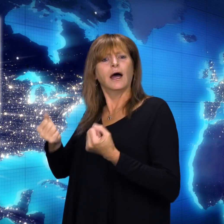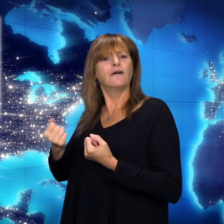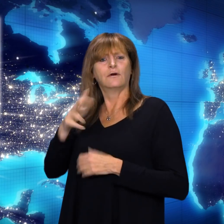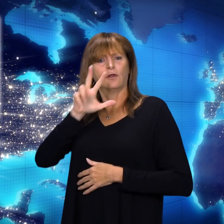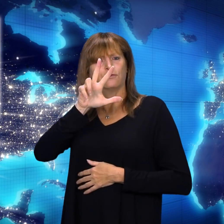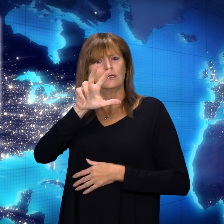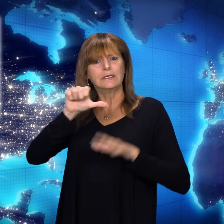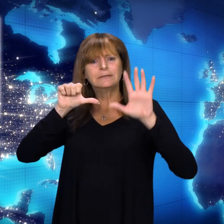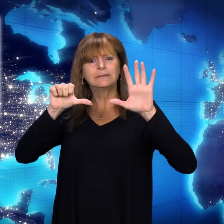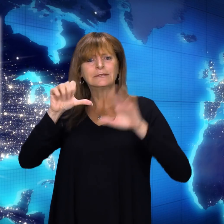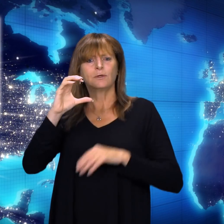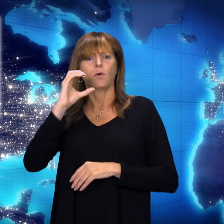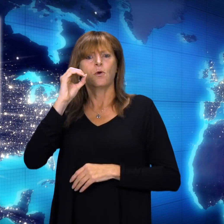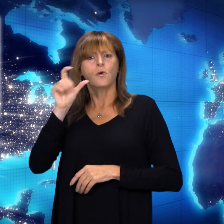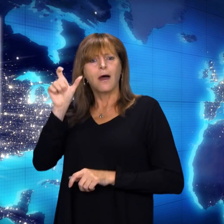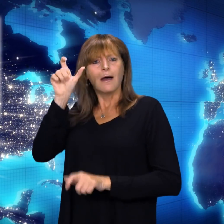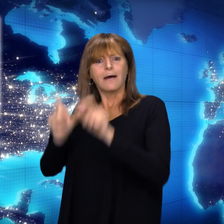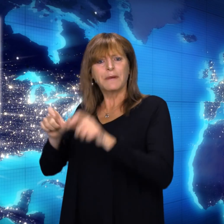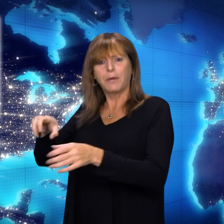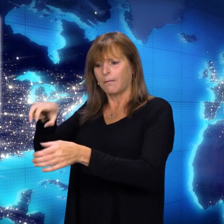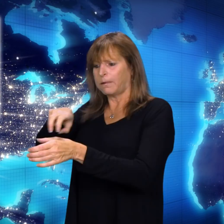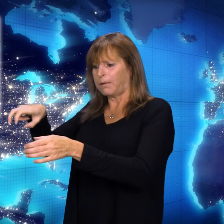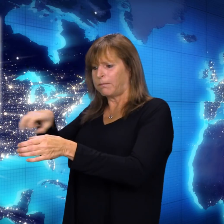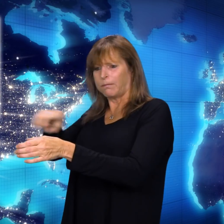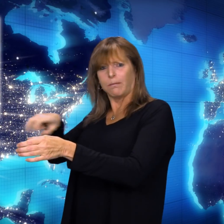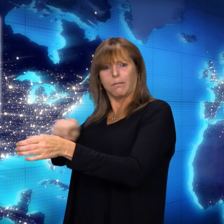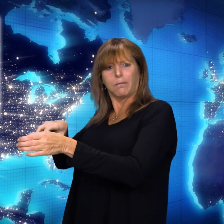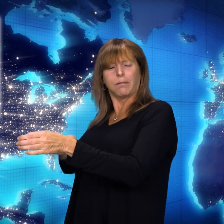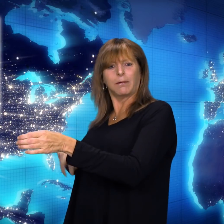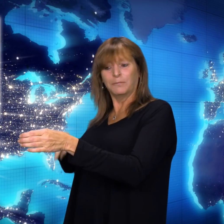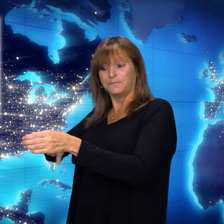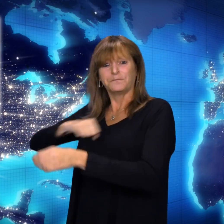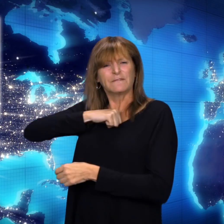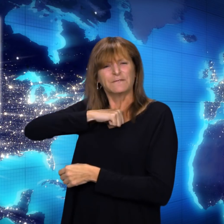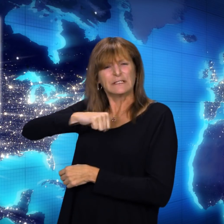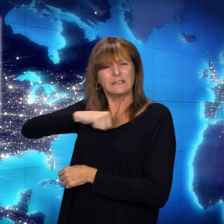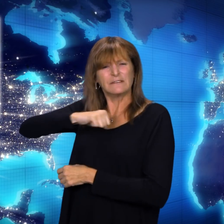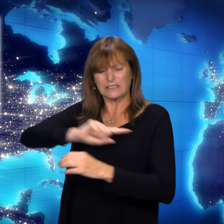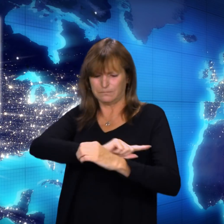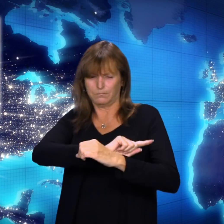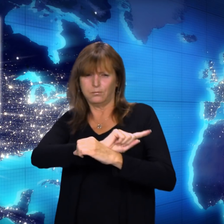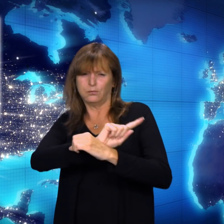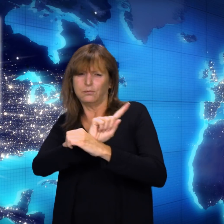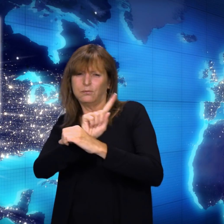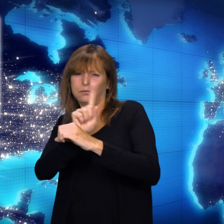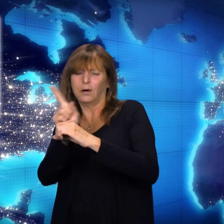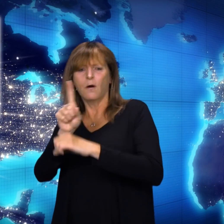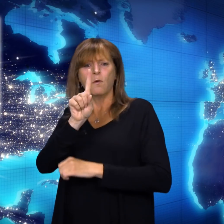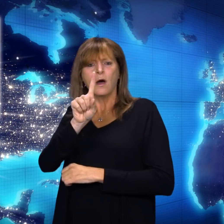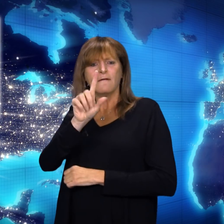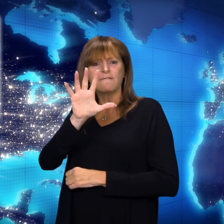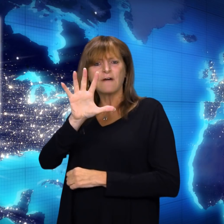passengers was travelling at 150 kilometers per hour from Taipei to